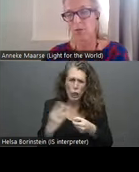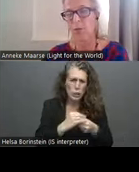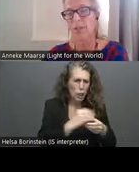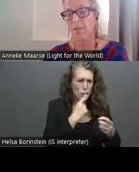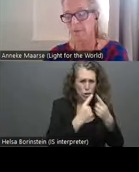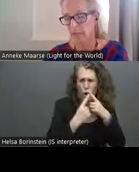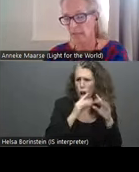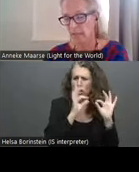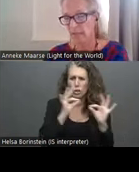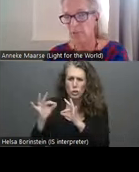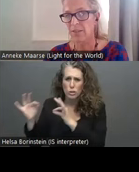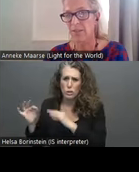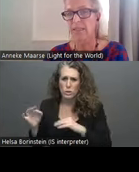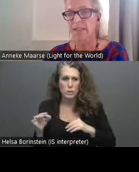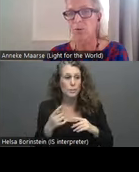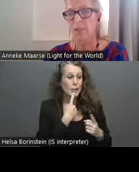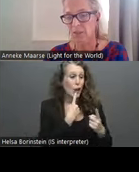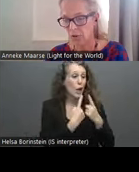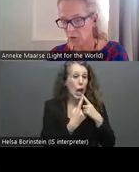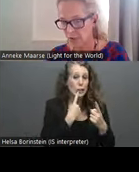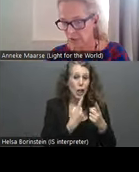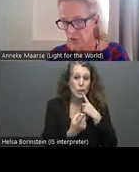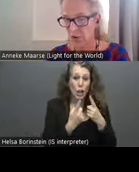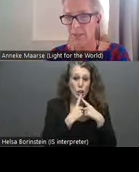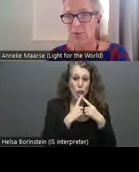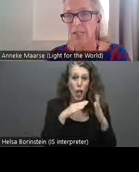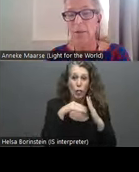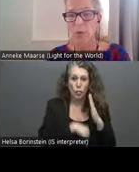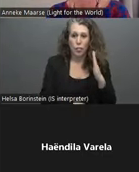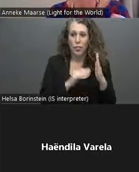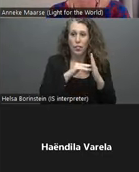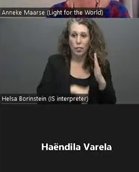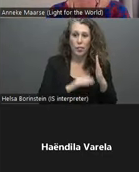further and really see it as organizational change, it's very important that management